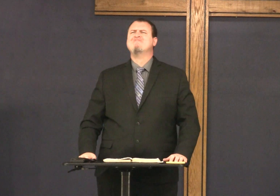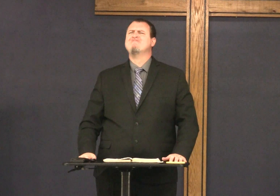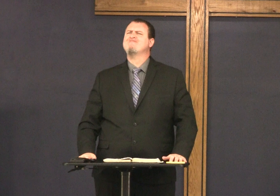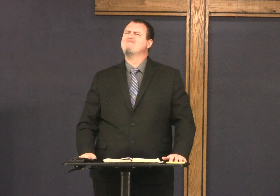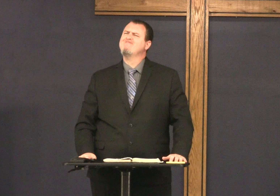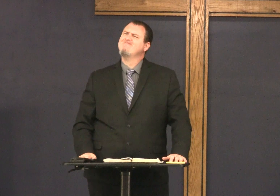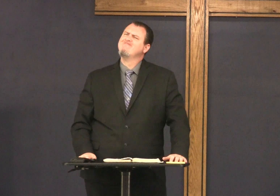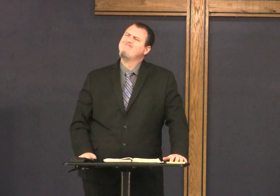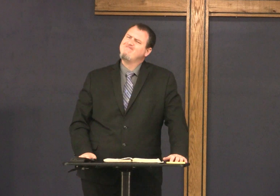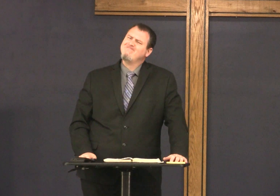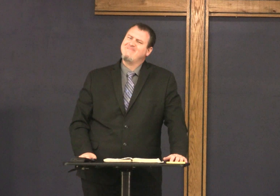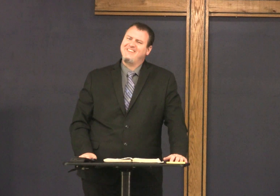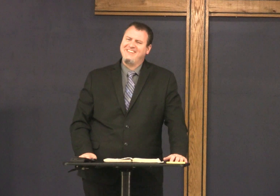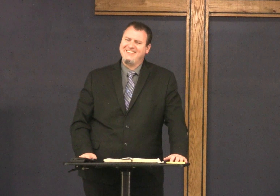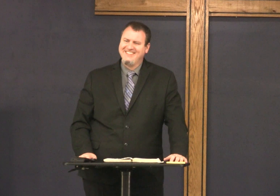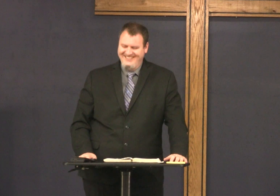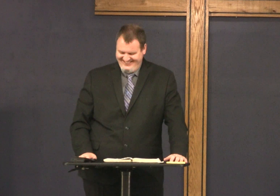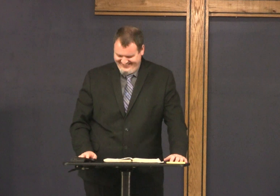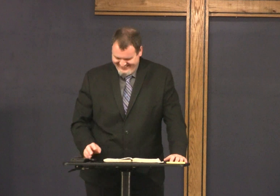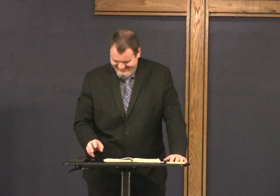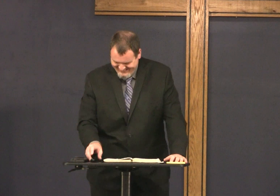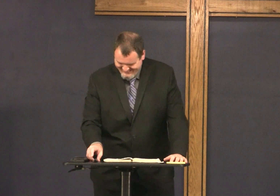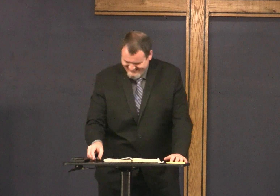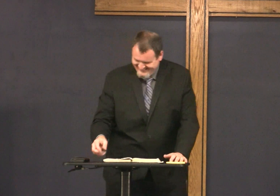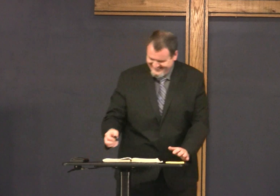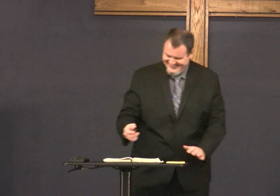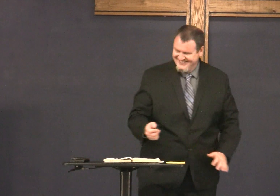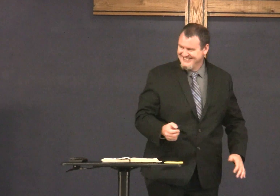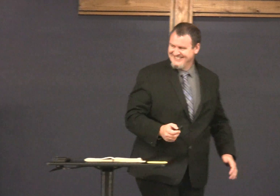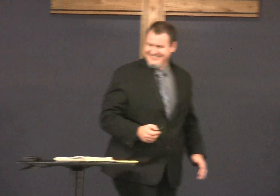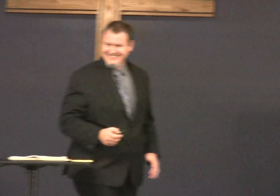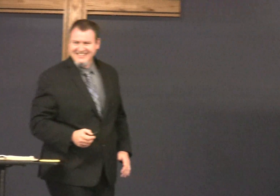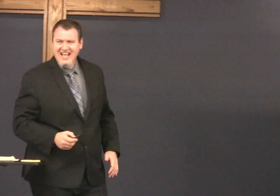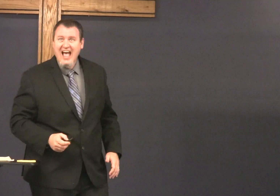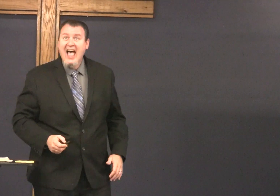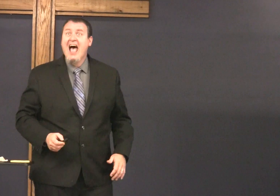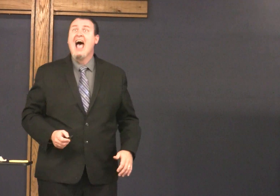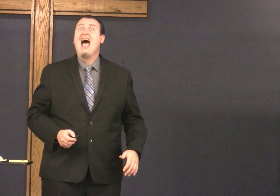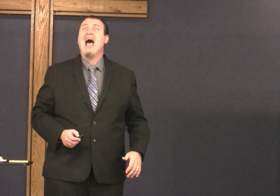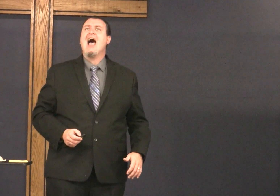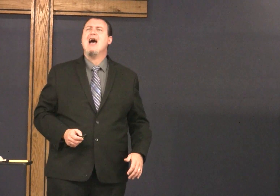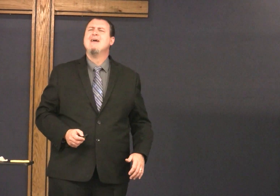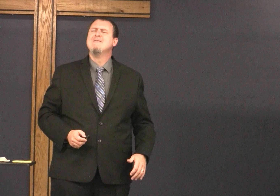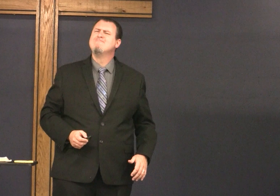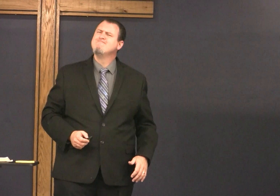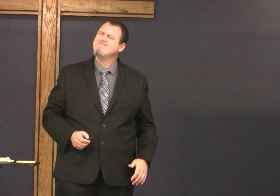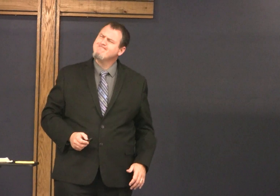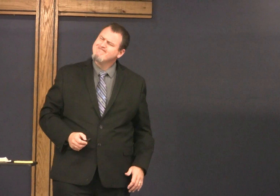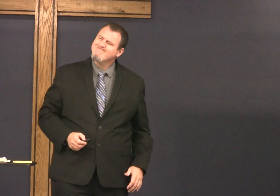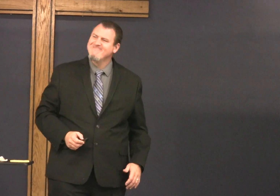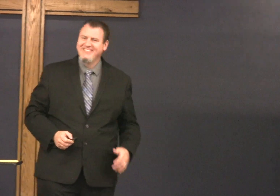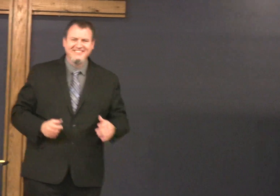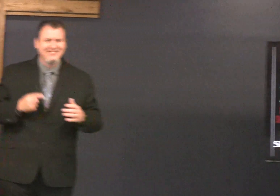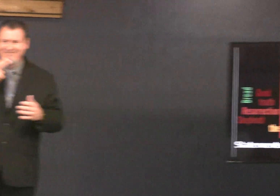perhaps not but